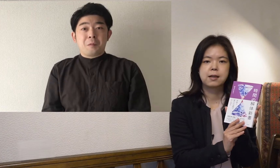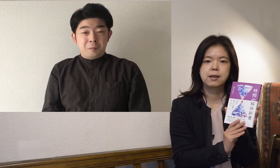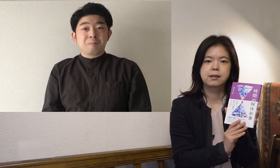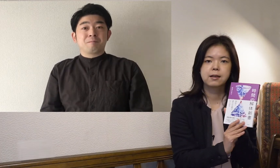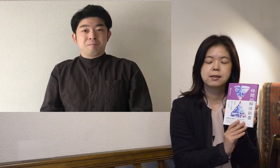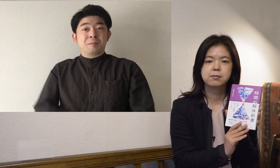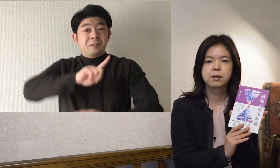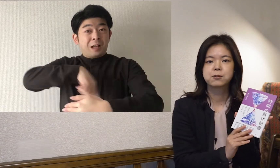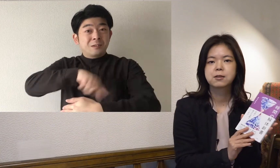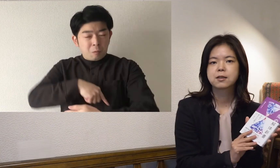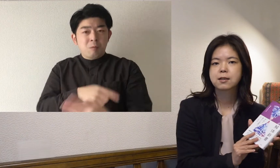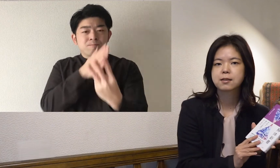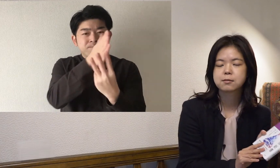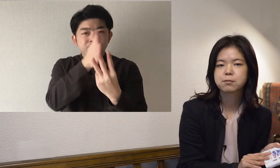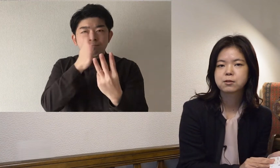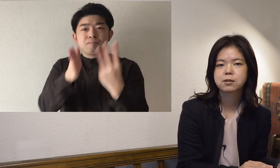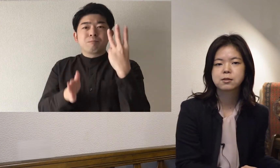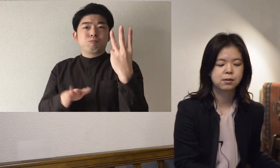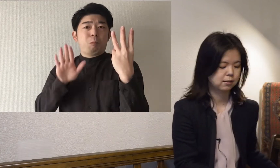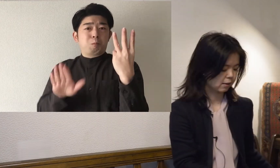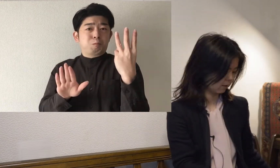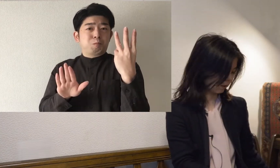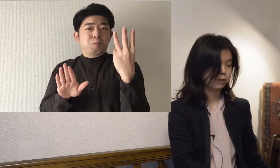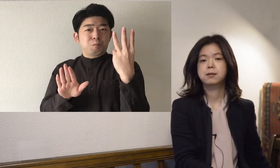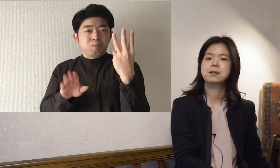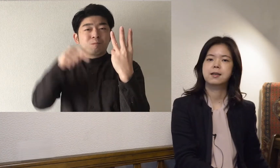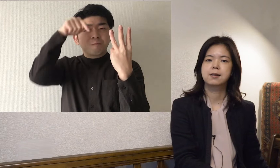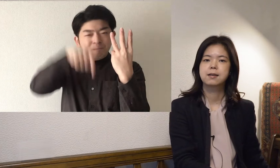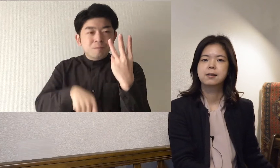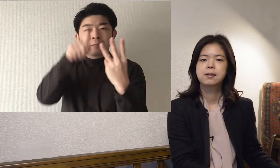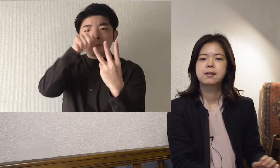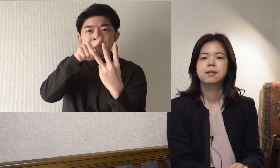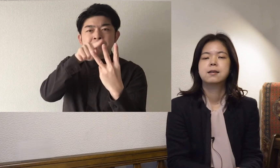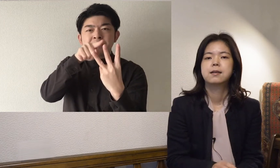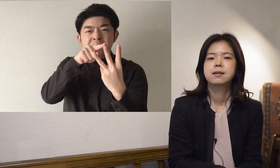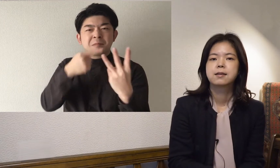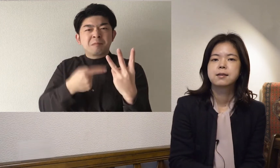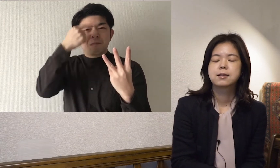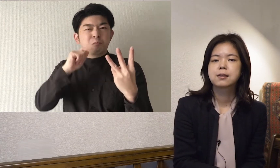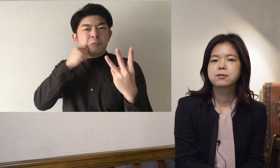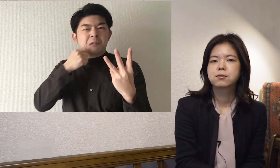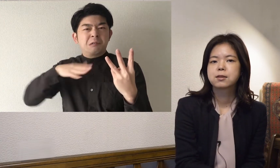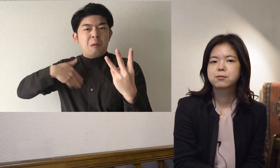In three parts, the second part may be the most difficult.